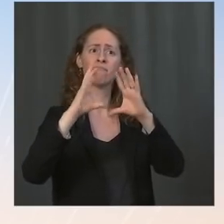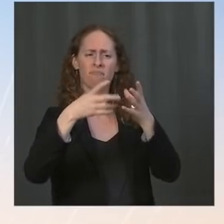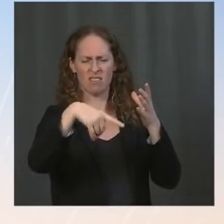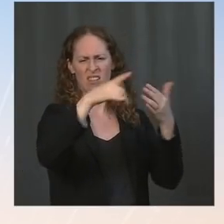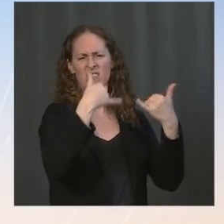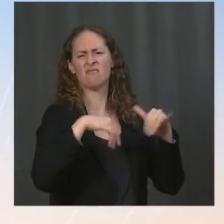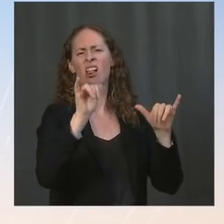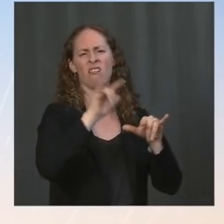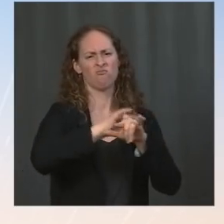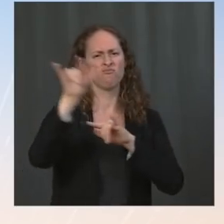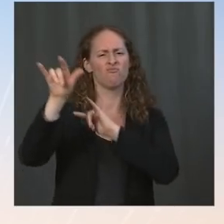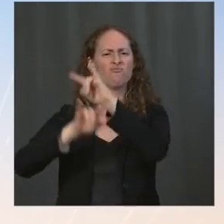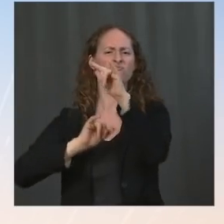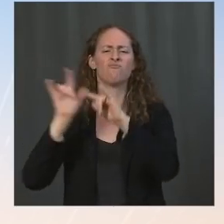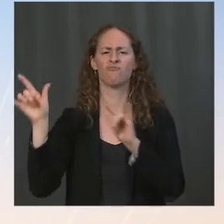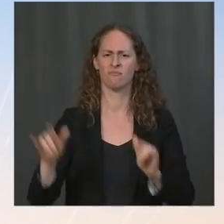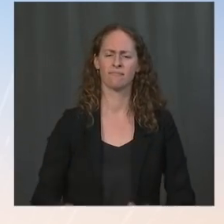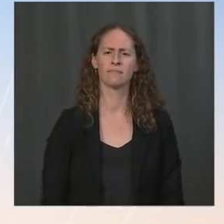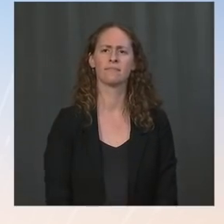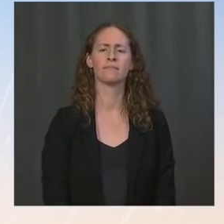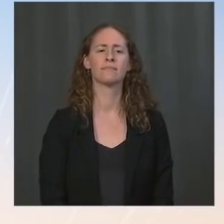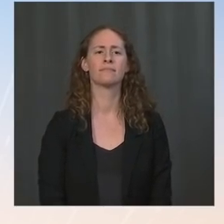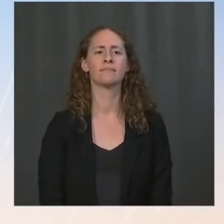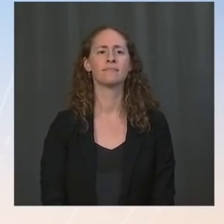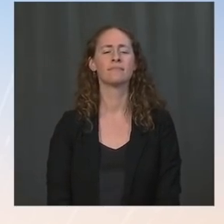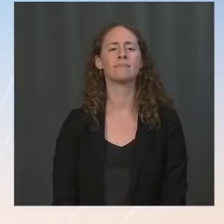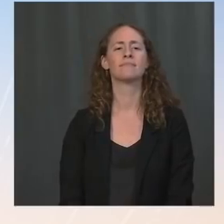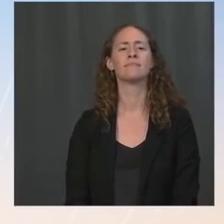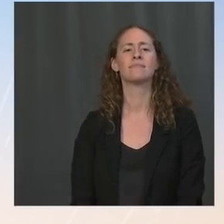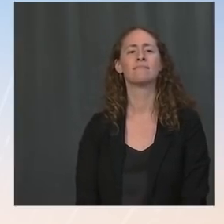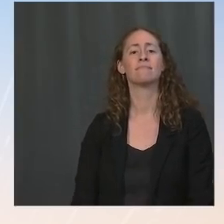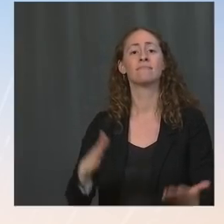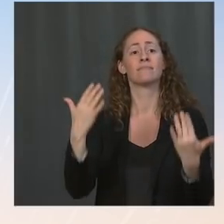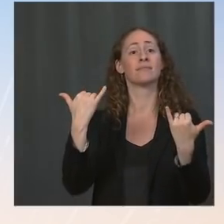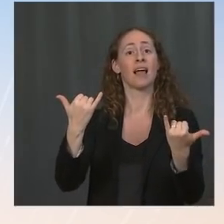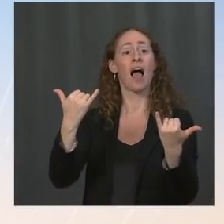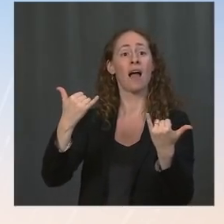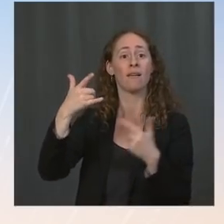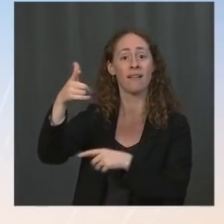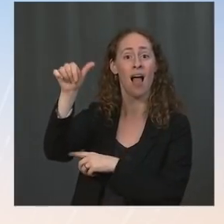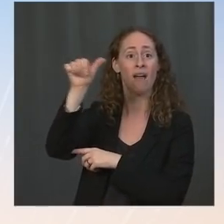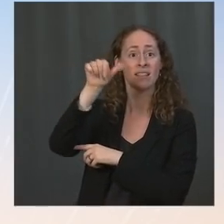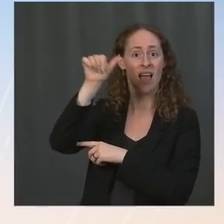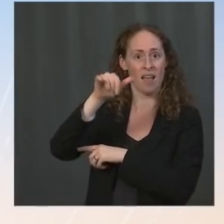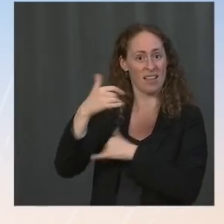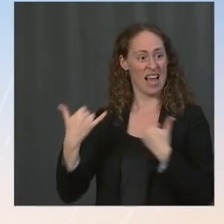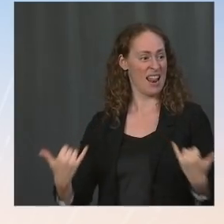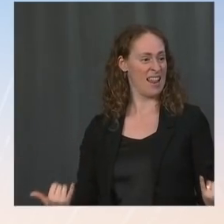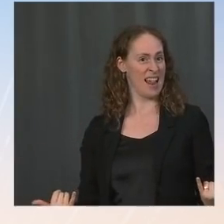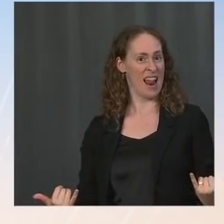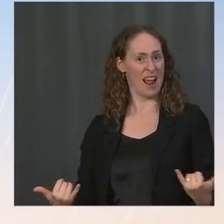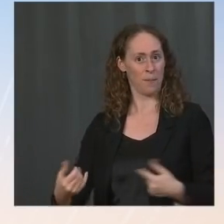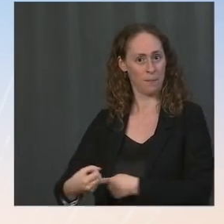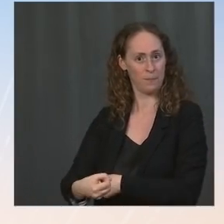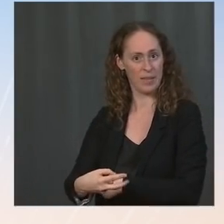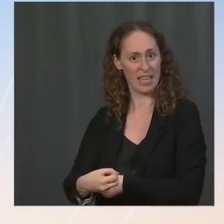at the end of the 30th, now in Kabul. Is that the way you view the deadline? Or does the White House view the deadline as some point tomorrow?